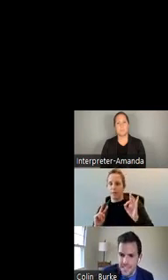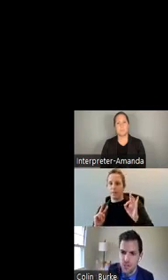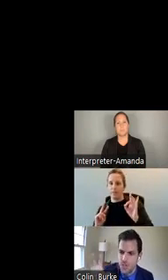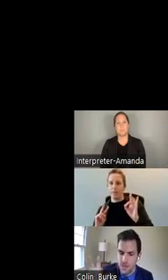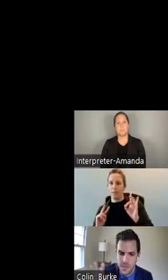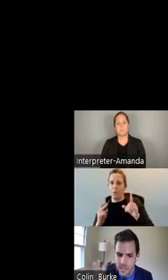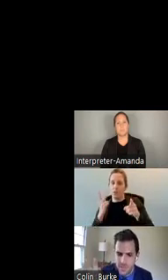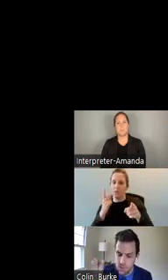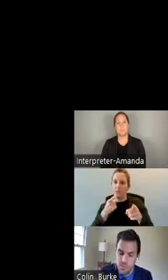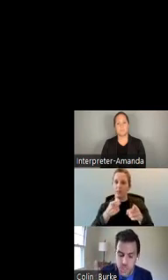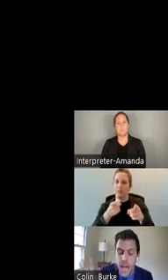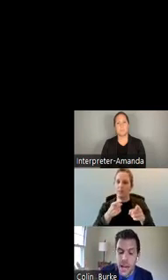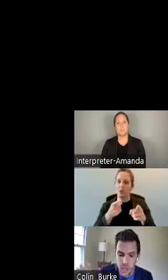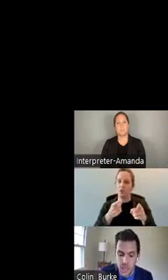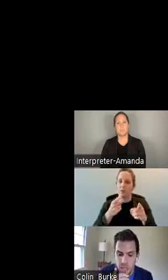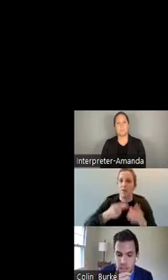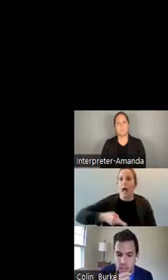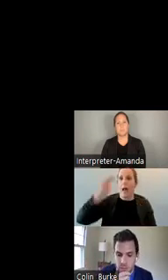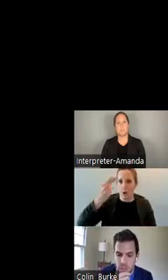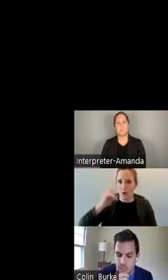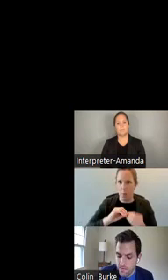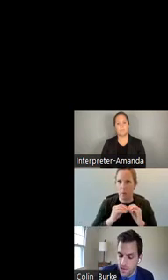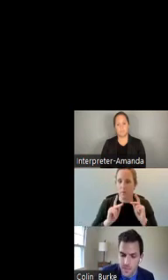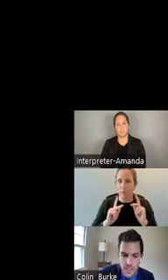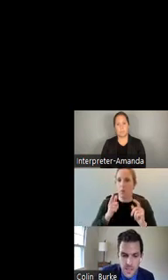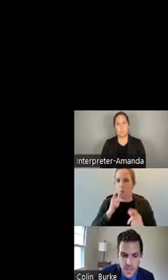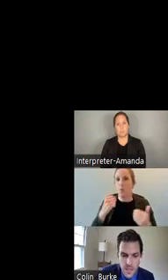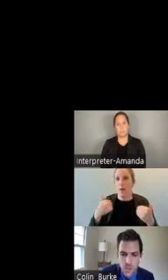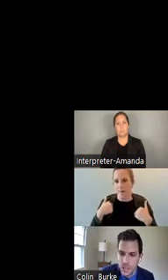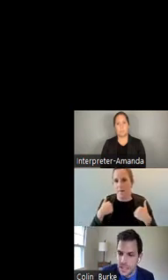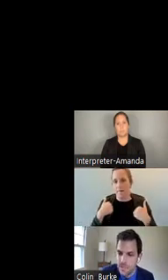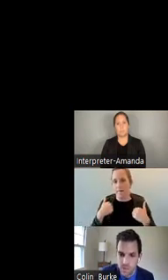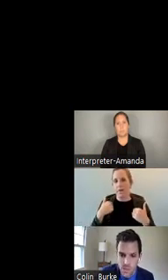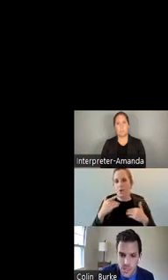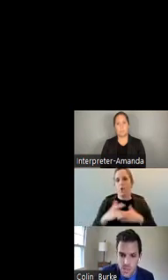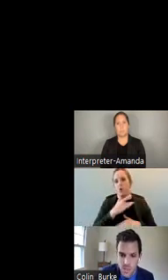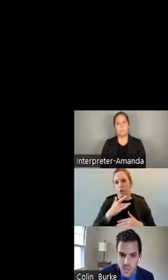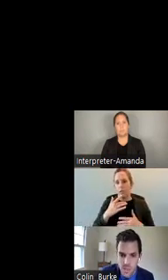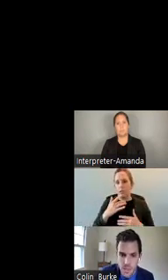see these are just significant or much higher uh rates of these early life adversity experiences